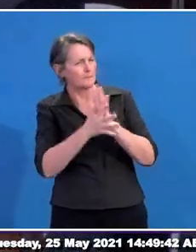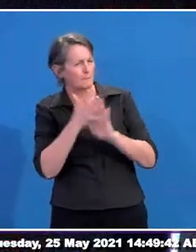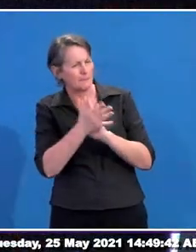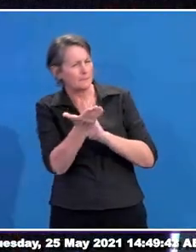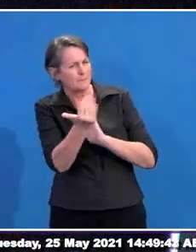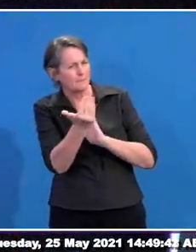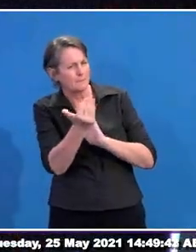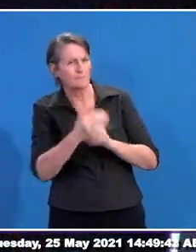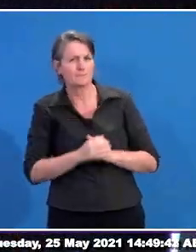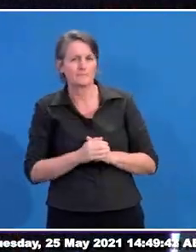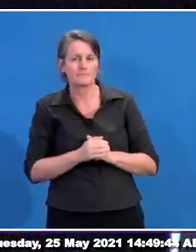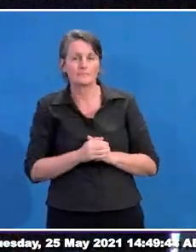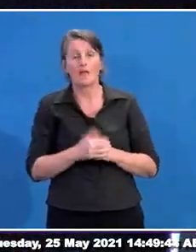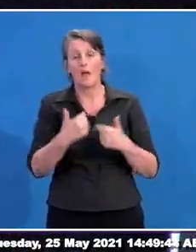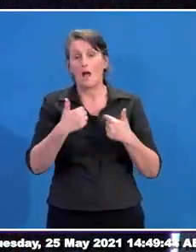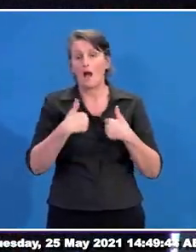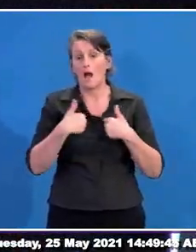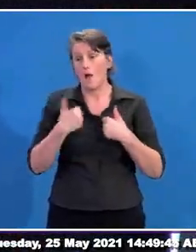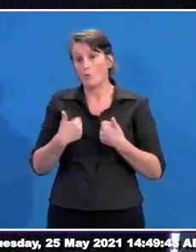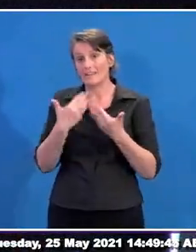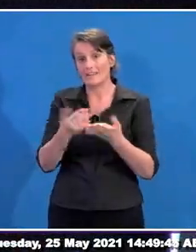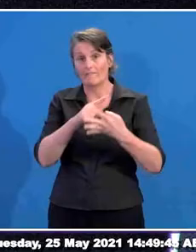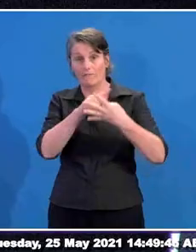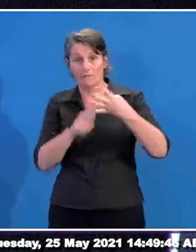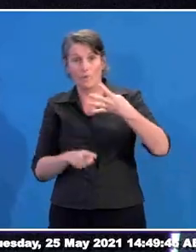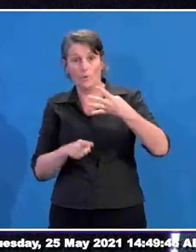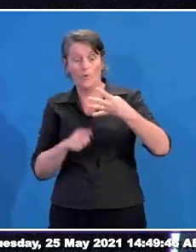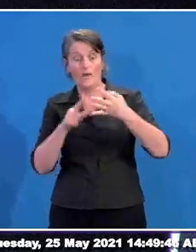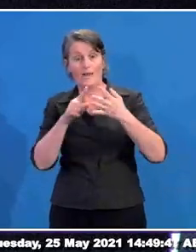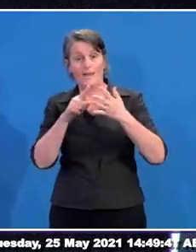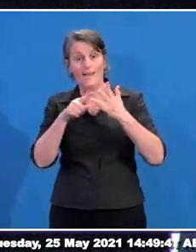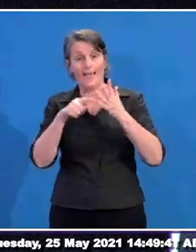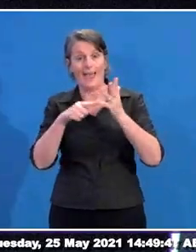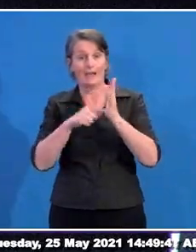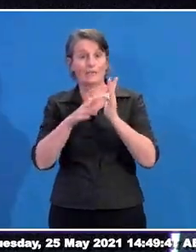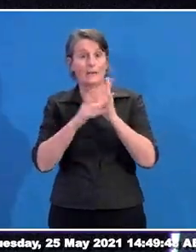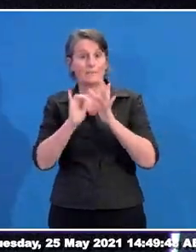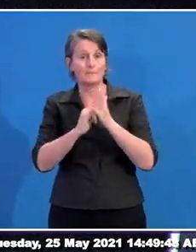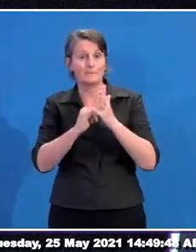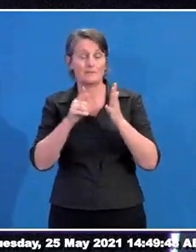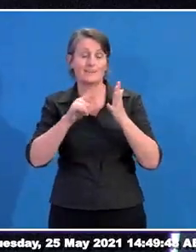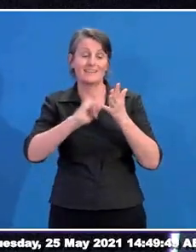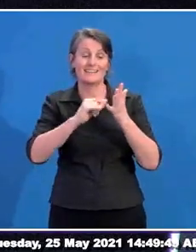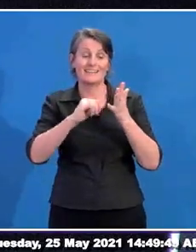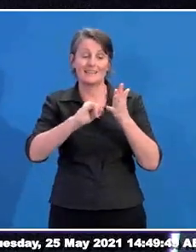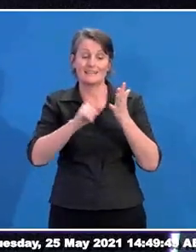I give four outcomes. One could be sustained, sustained with mitigating circumstances, not